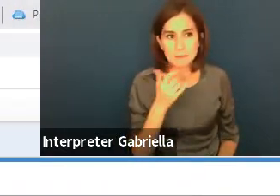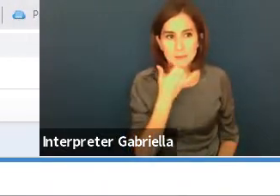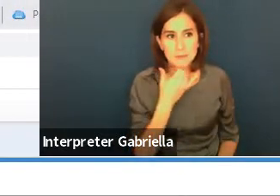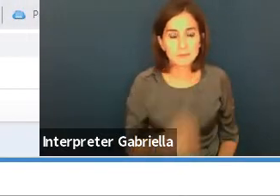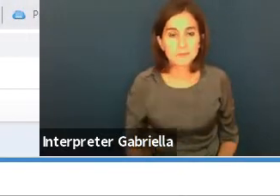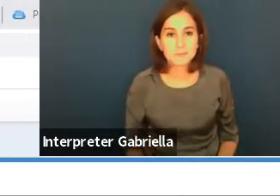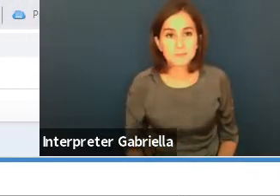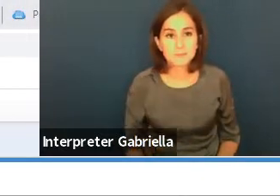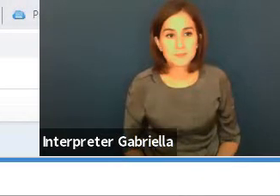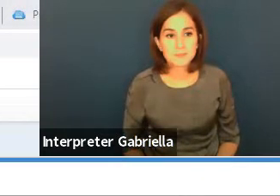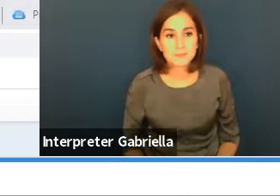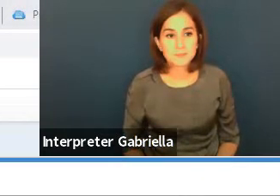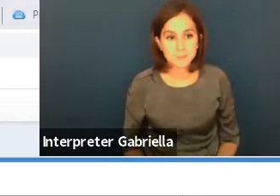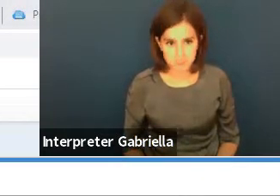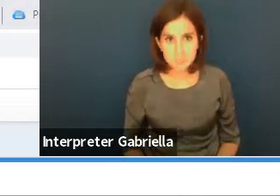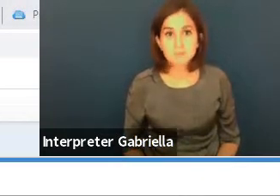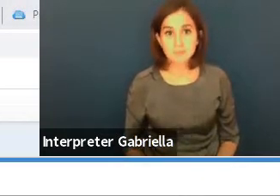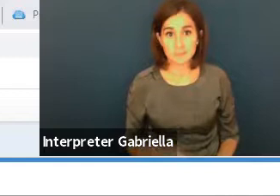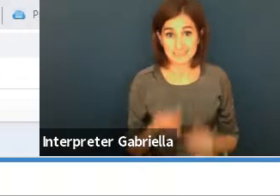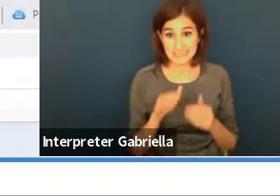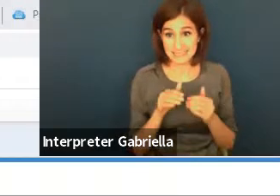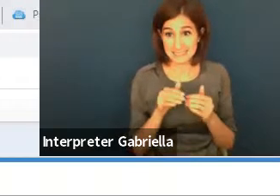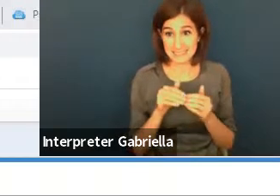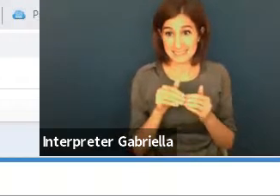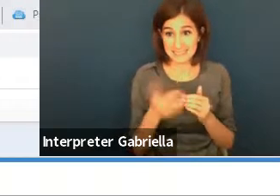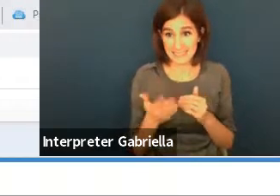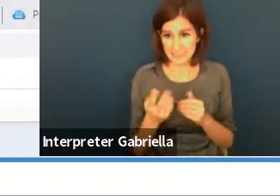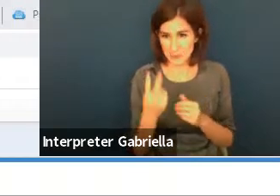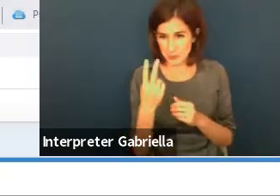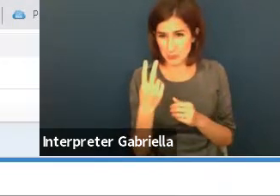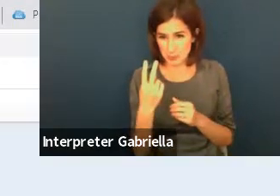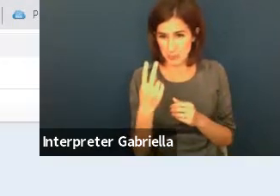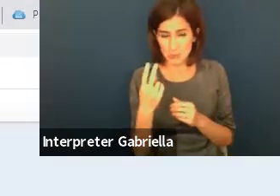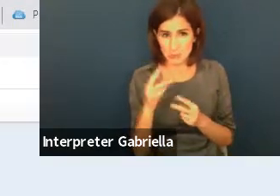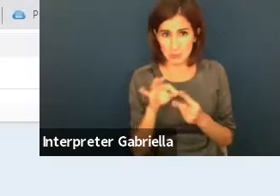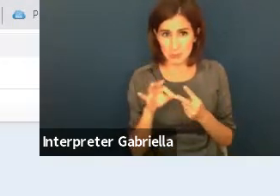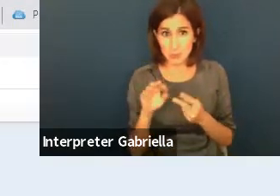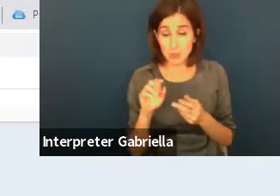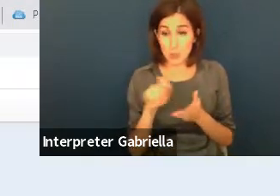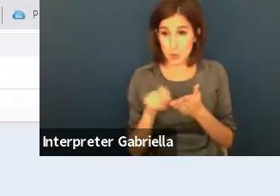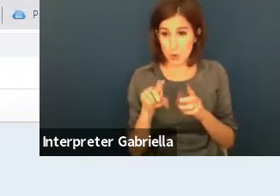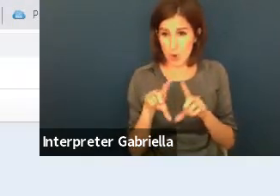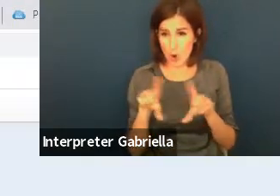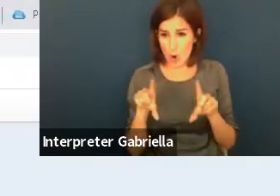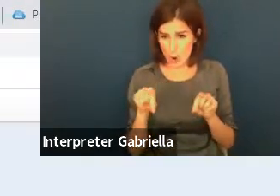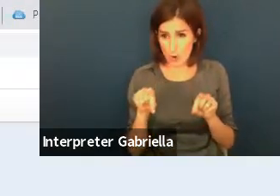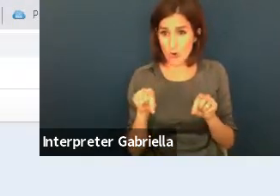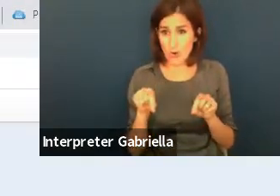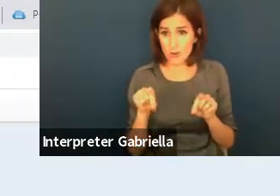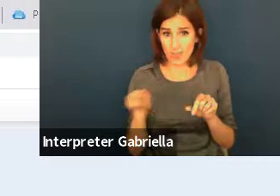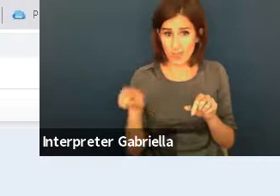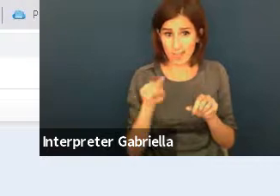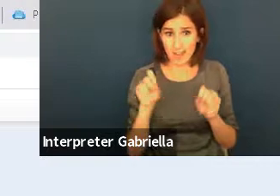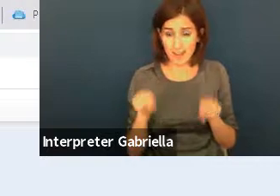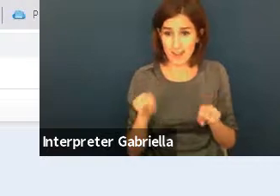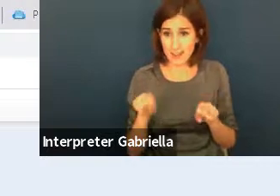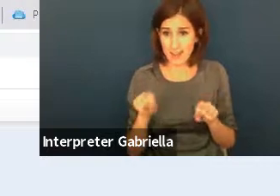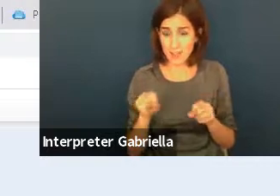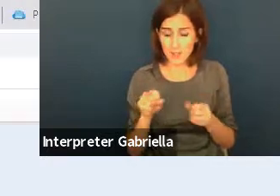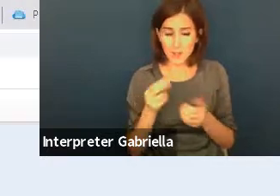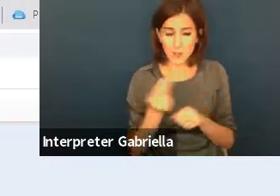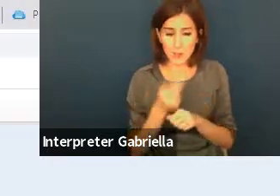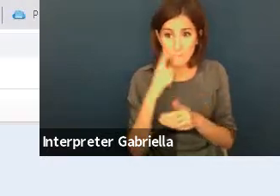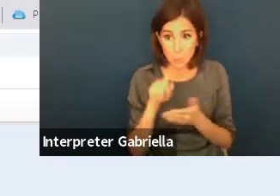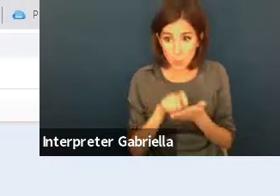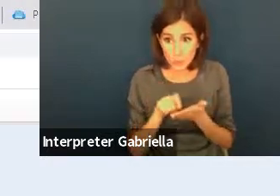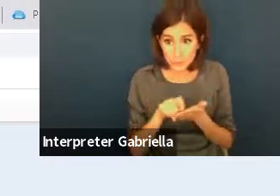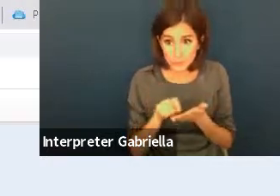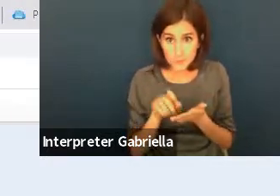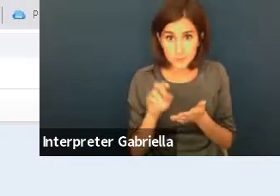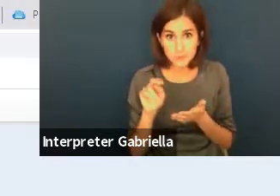Linda Kobashigawa: So the next two options are no cards so they can go through and use it for sort of making annotations on on the order